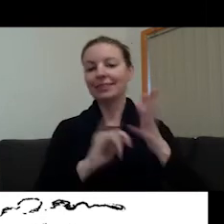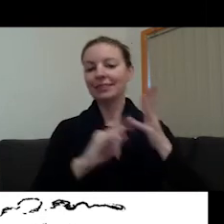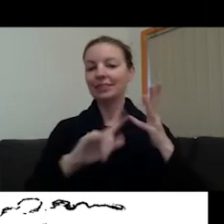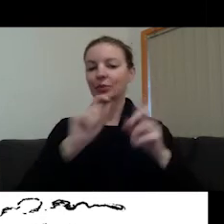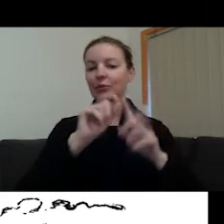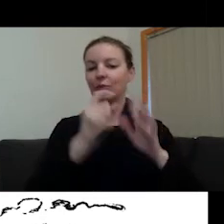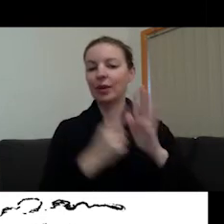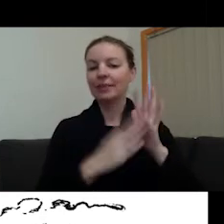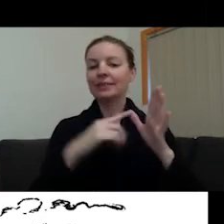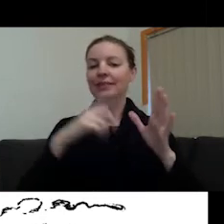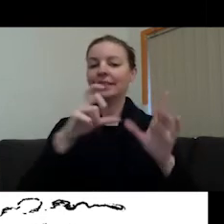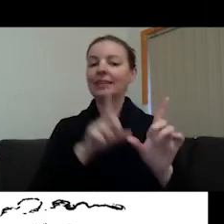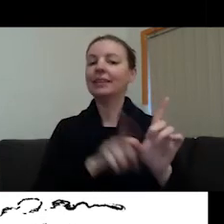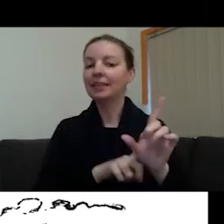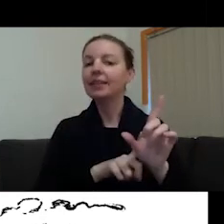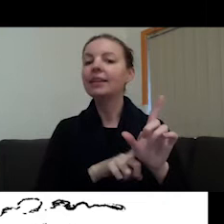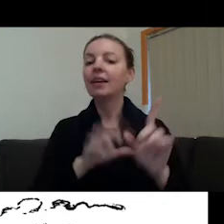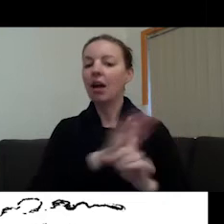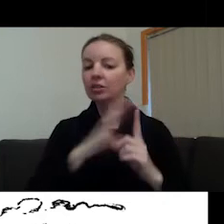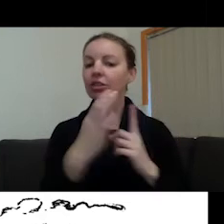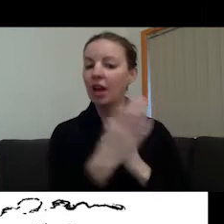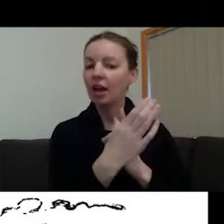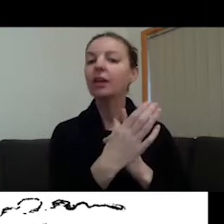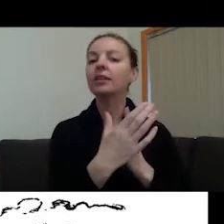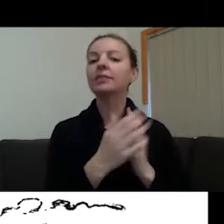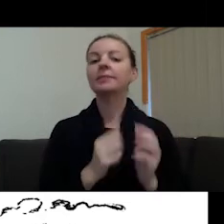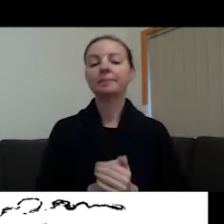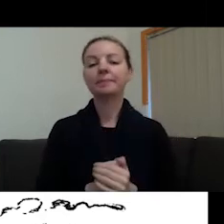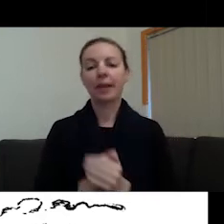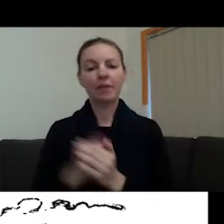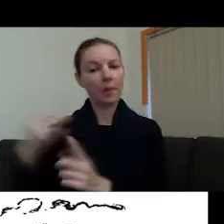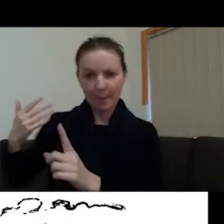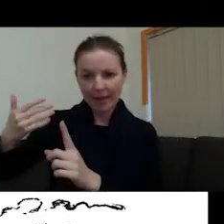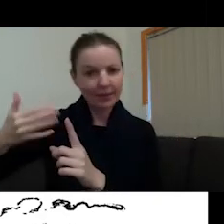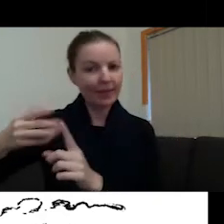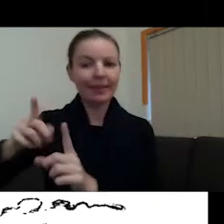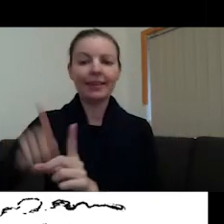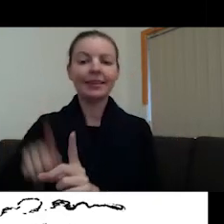been done for many, many years by people of colour and work that has